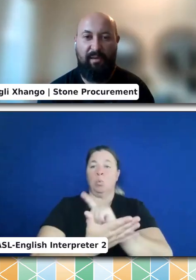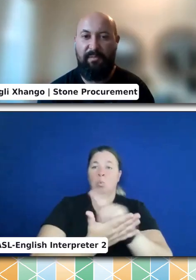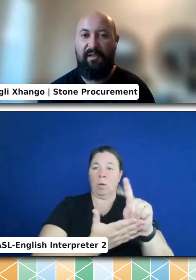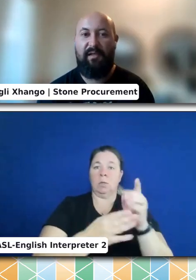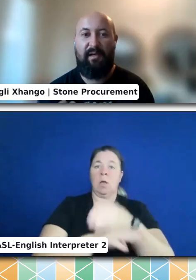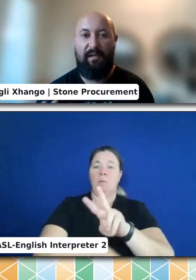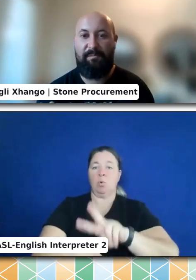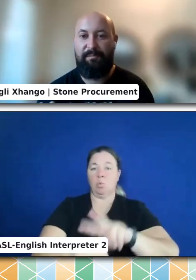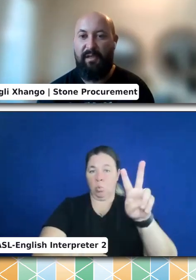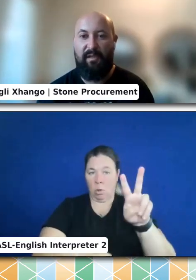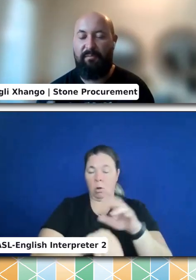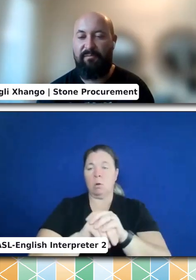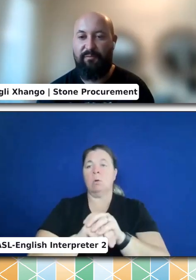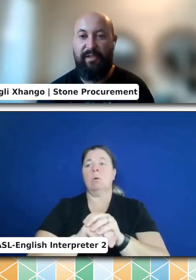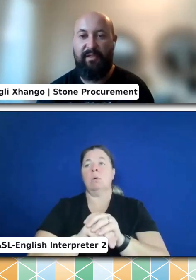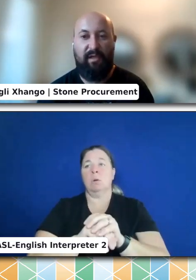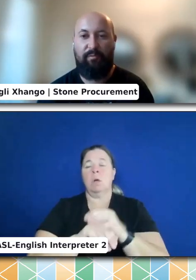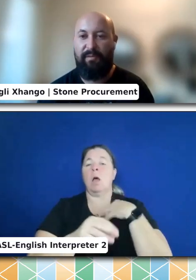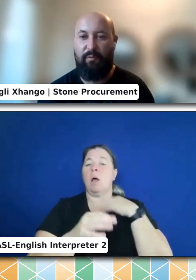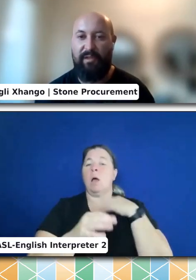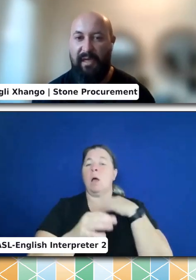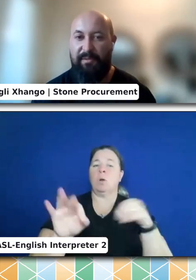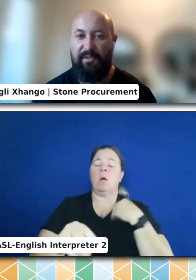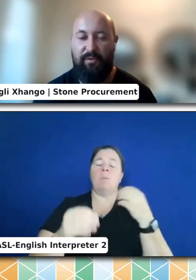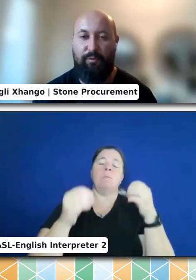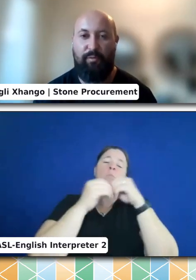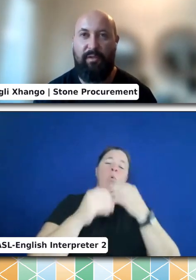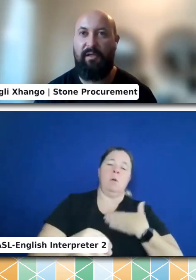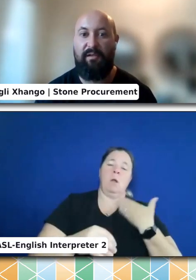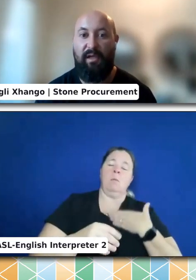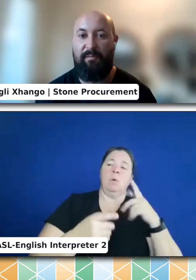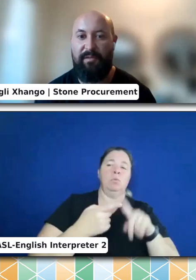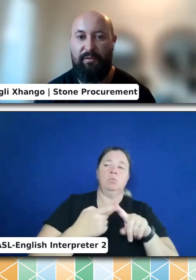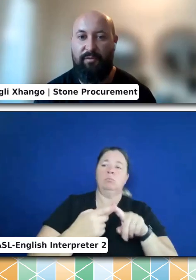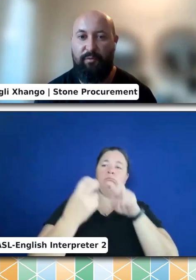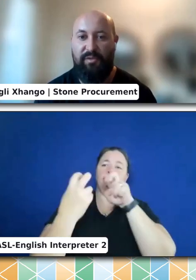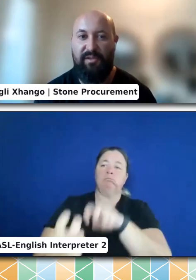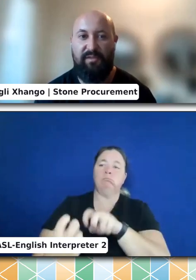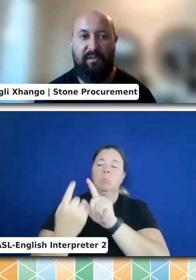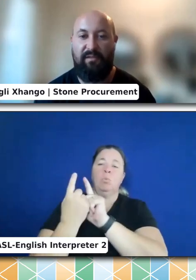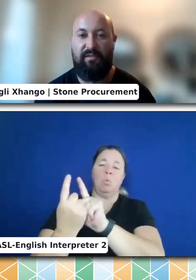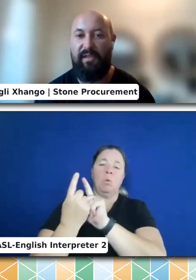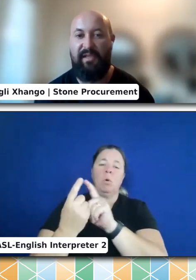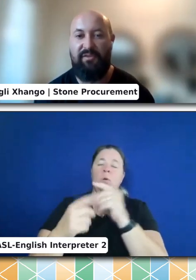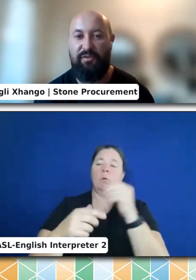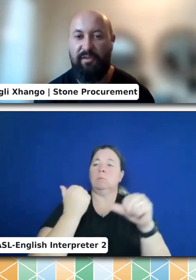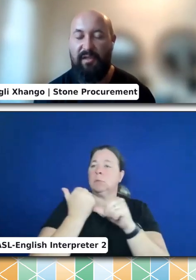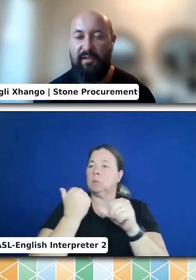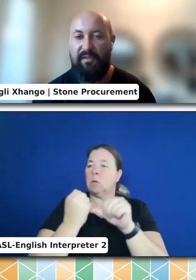Um, I'm free, and I would be more than happy to, uh, help and to assist and to answer.